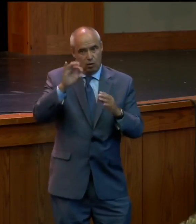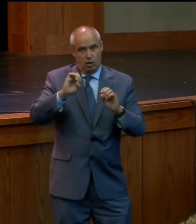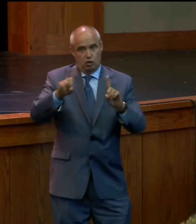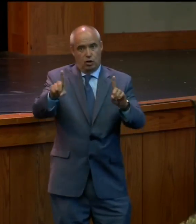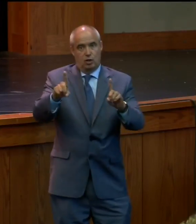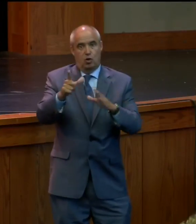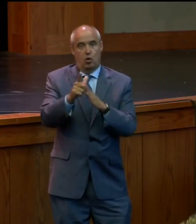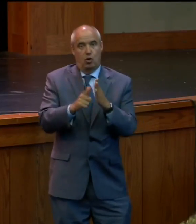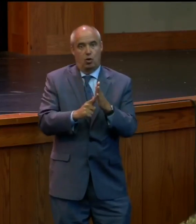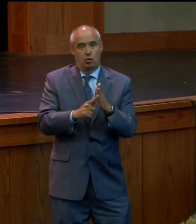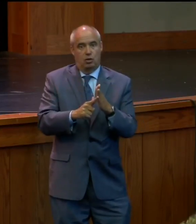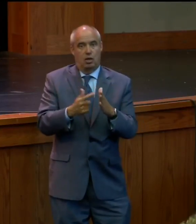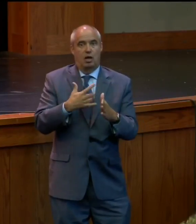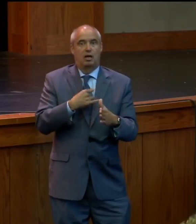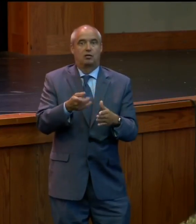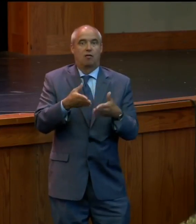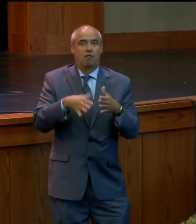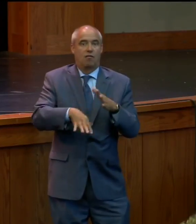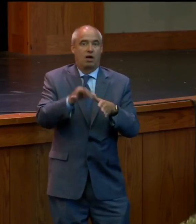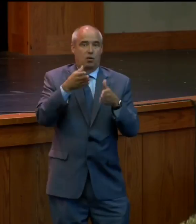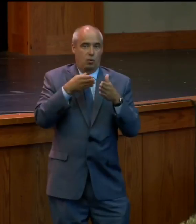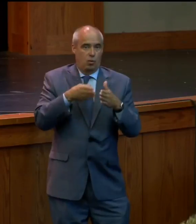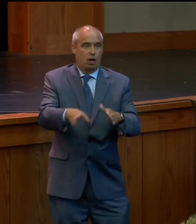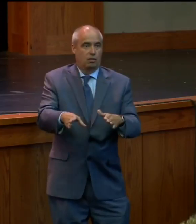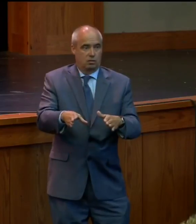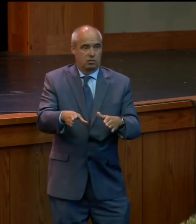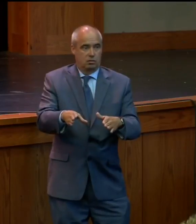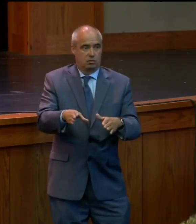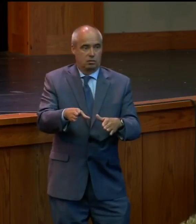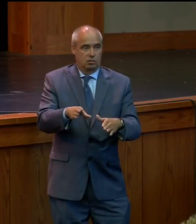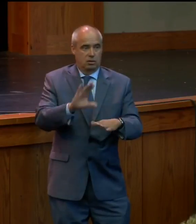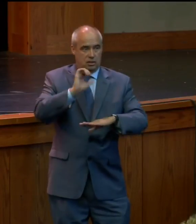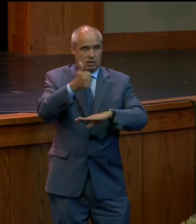SO I WOULD LIKE TO FIND A WAY TO ESSENTIALLY ESTABLISH MORE